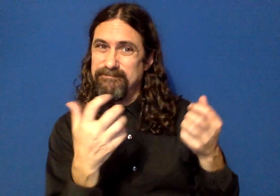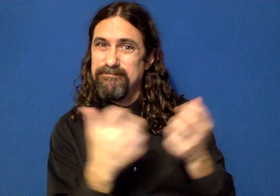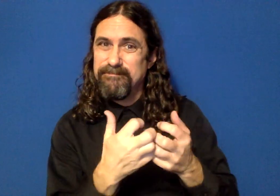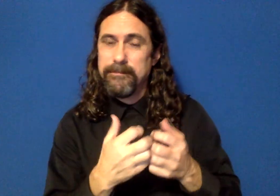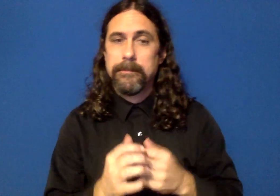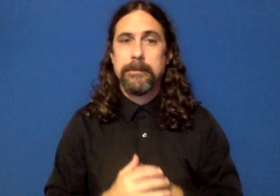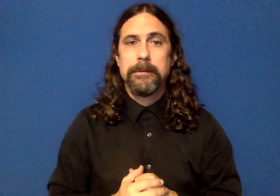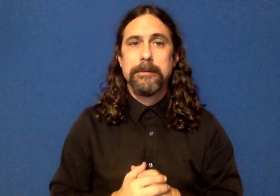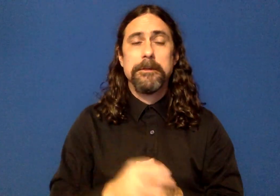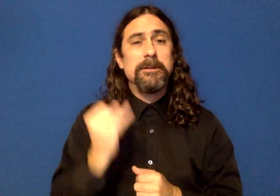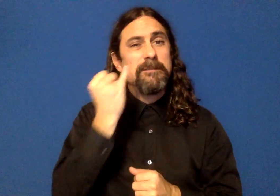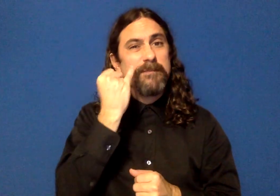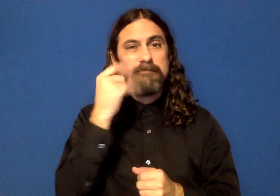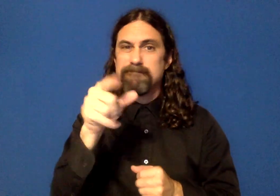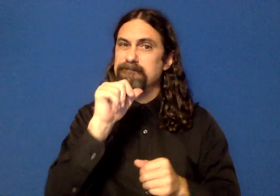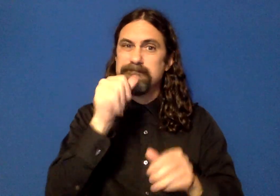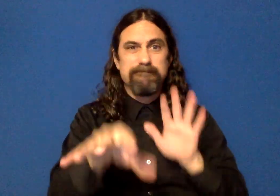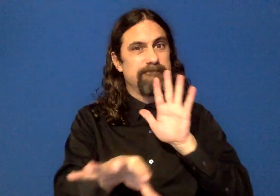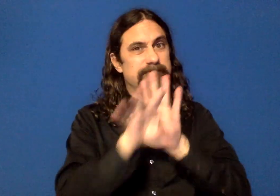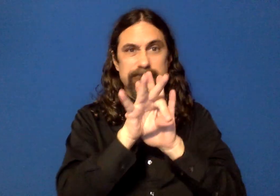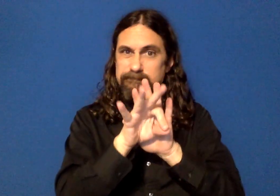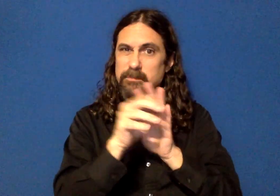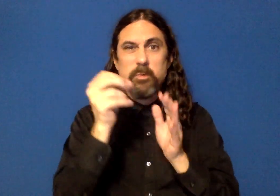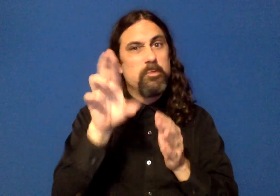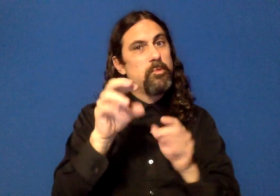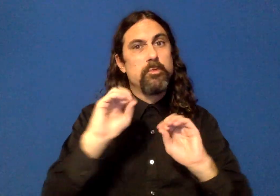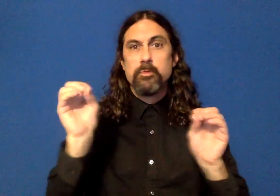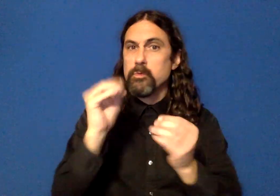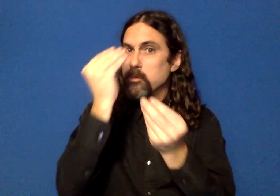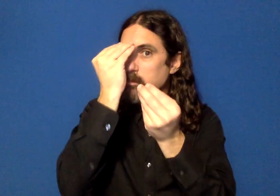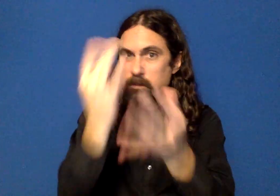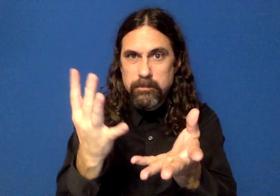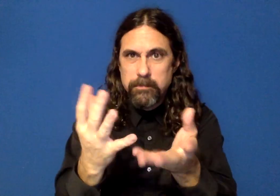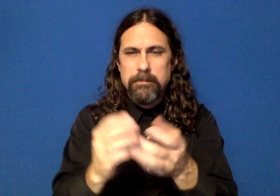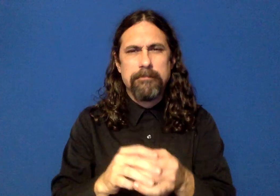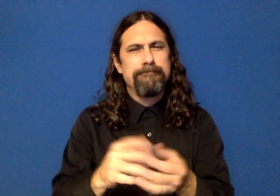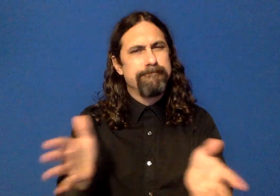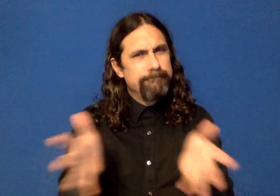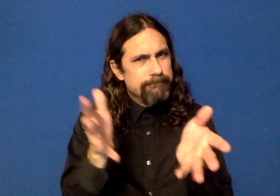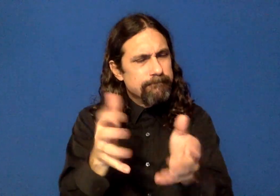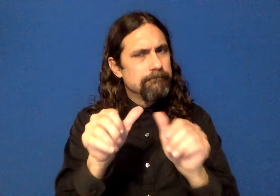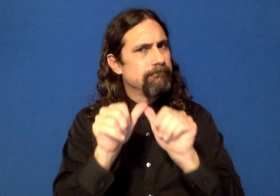Section 3. c. Be ready in case you are contacted for documents